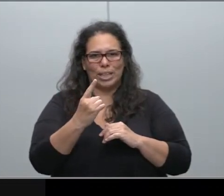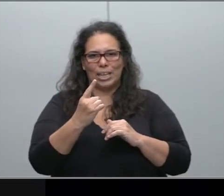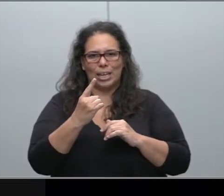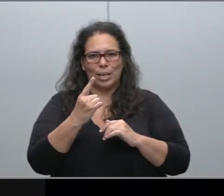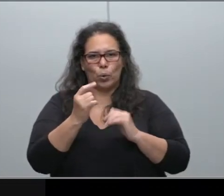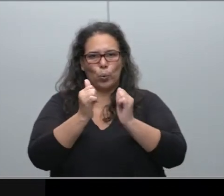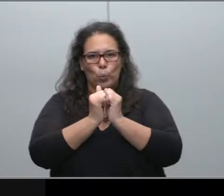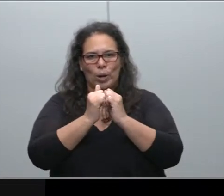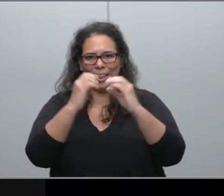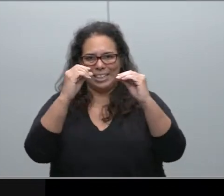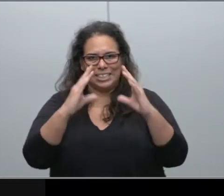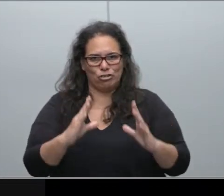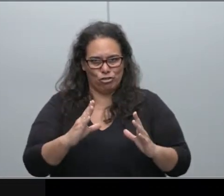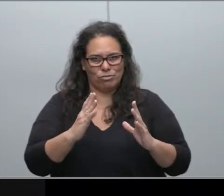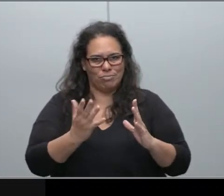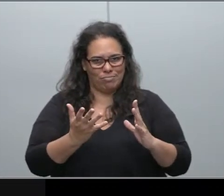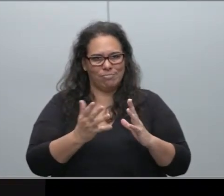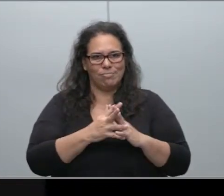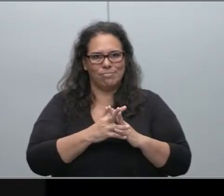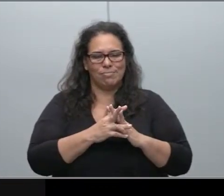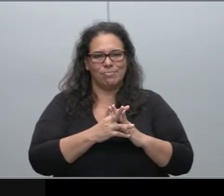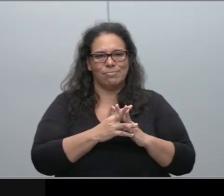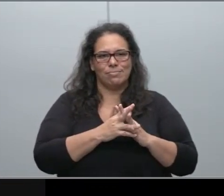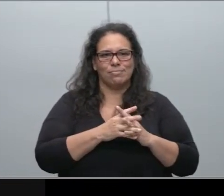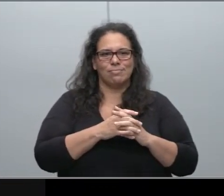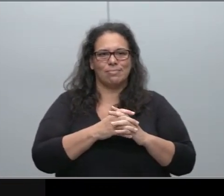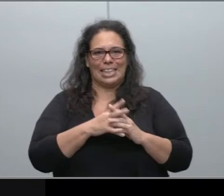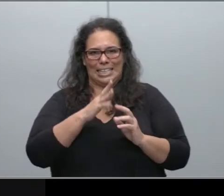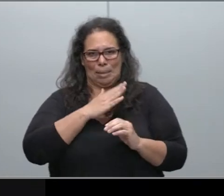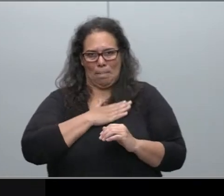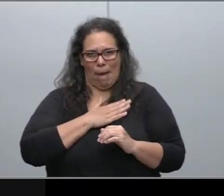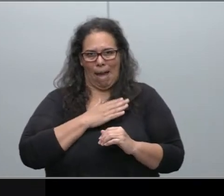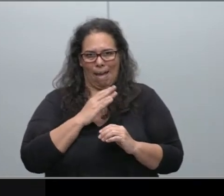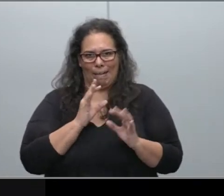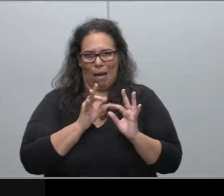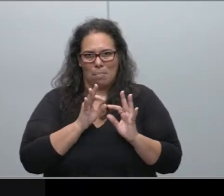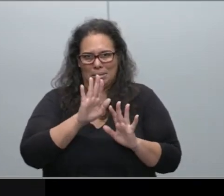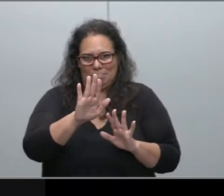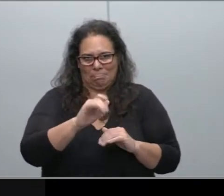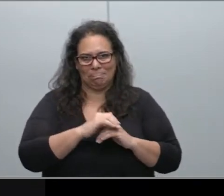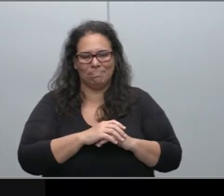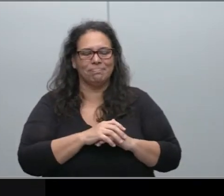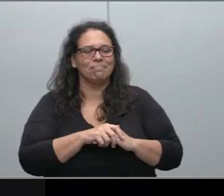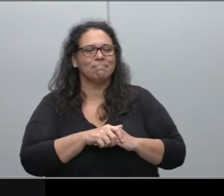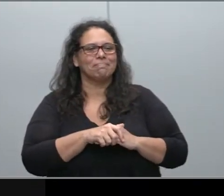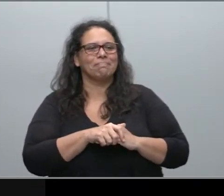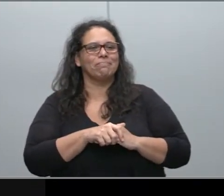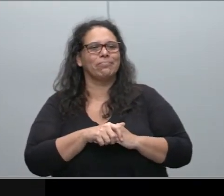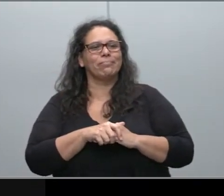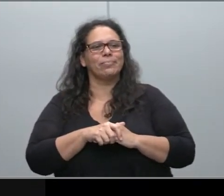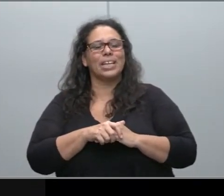in a role that they did not sign up for. Your, you know the grandparents, the aunts,